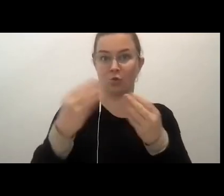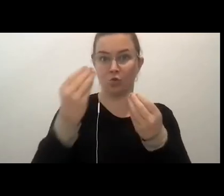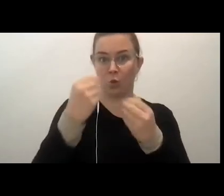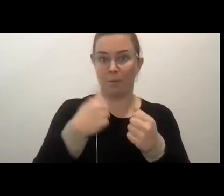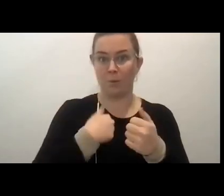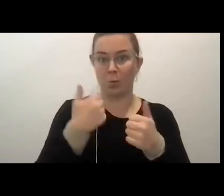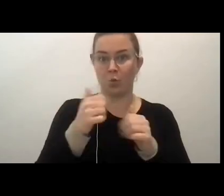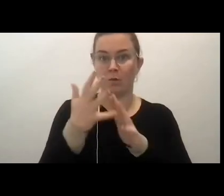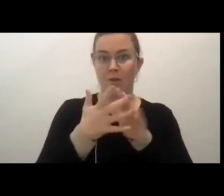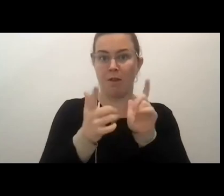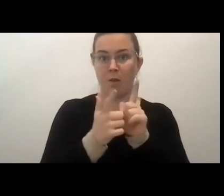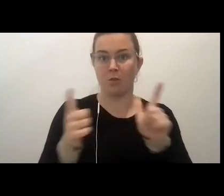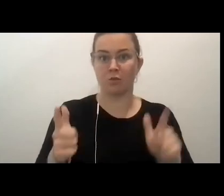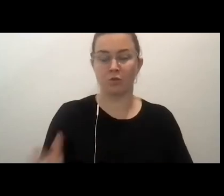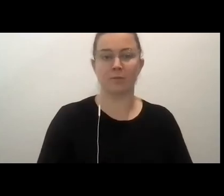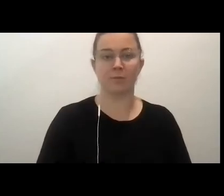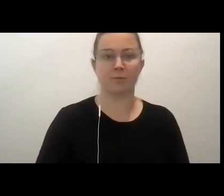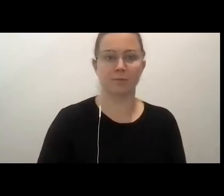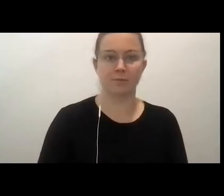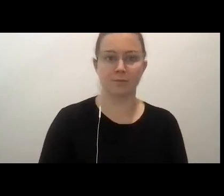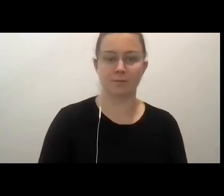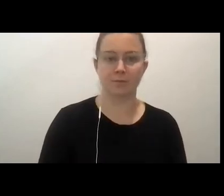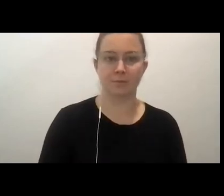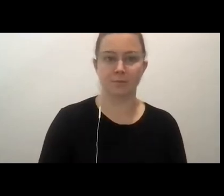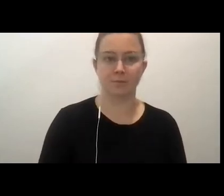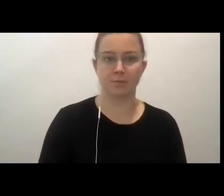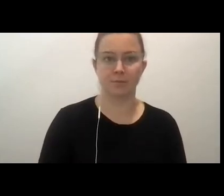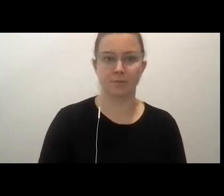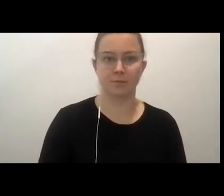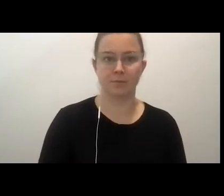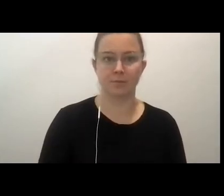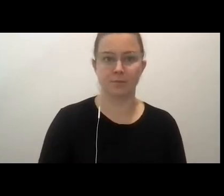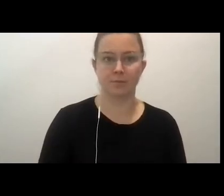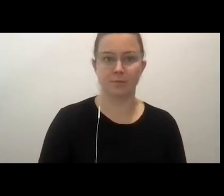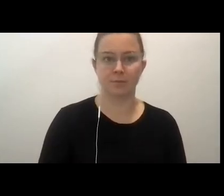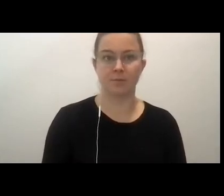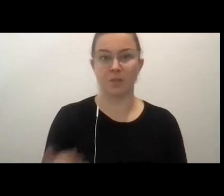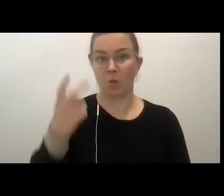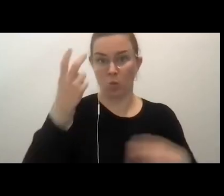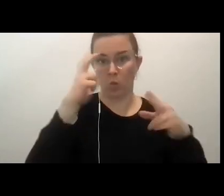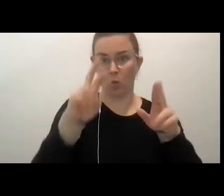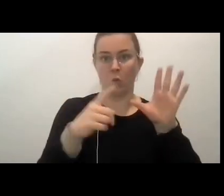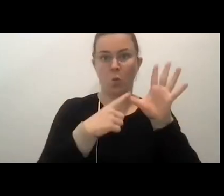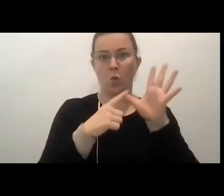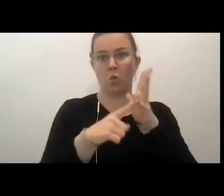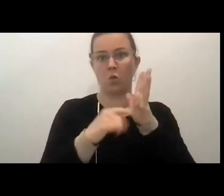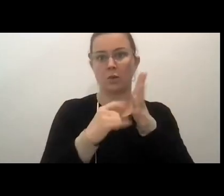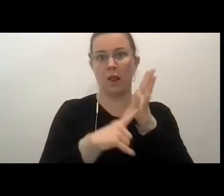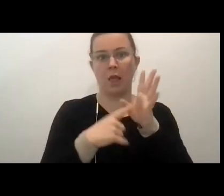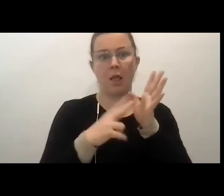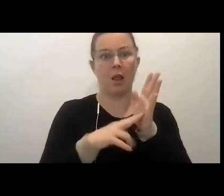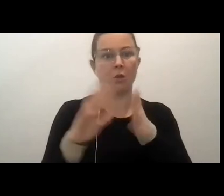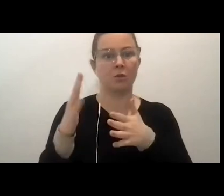it is called Auslan